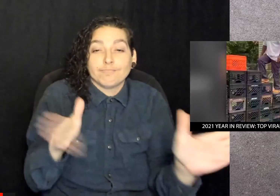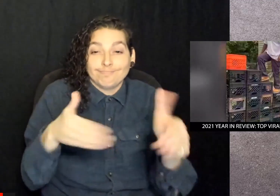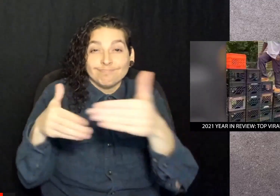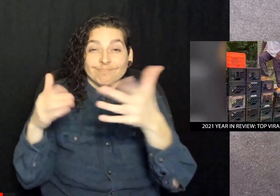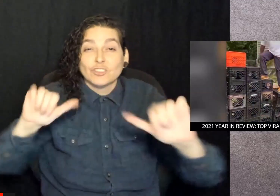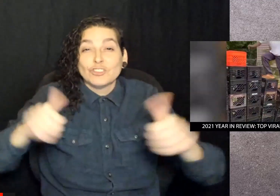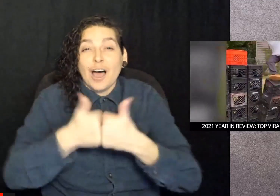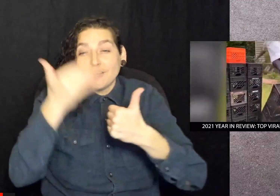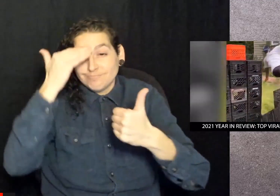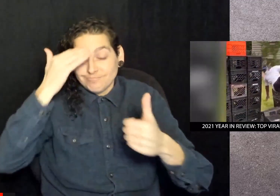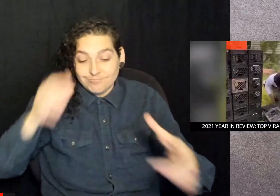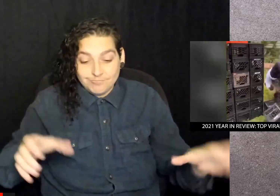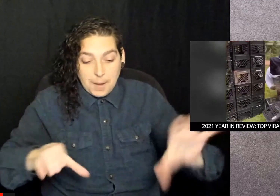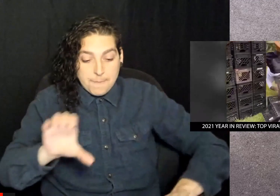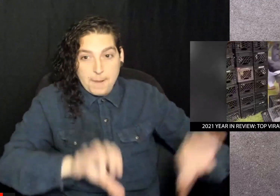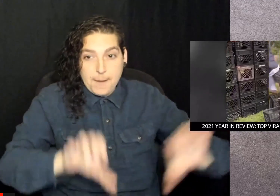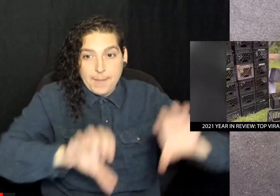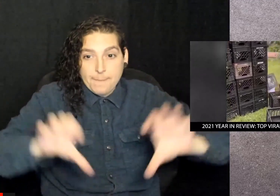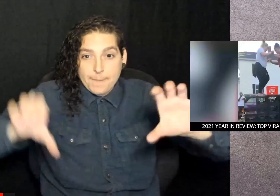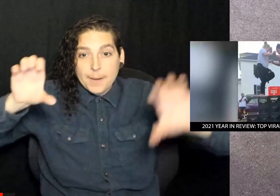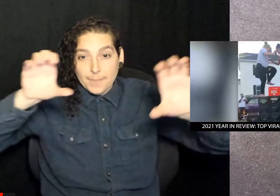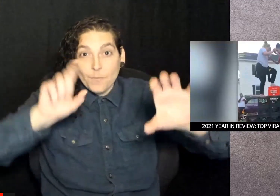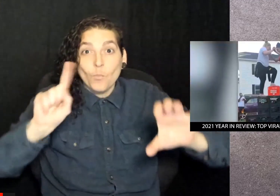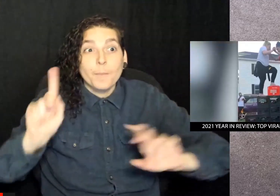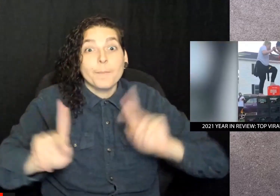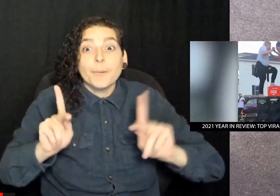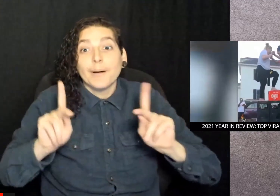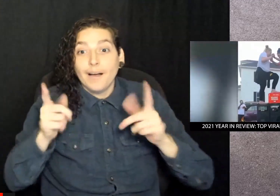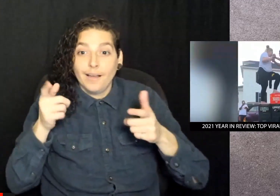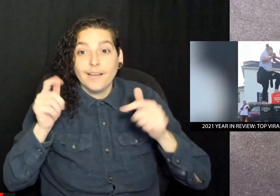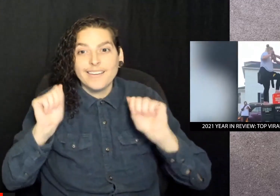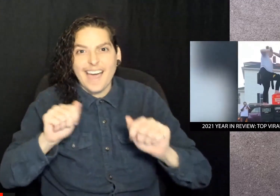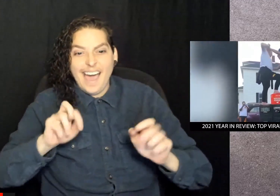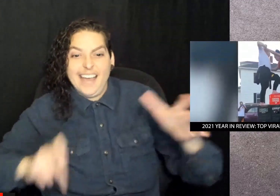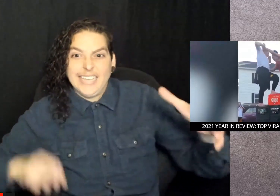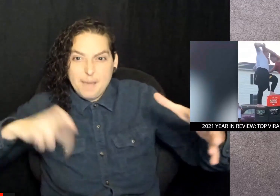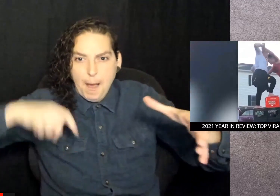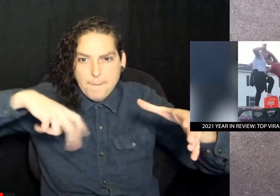one was the milk crate challenge where participants would climb a stack of rickety